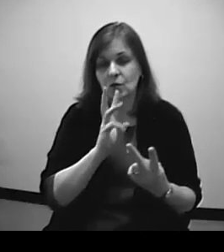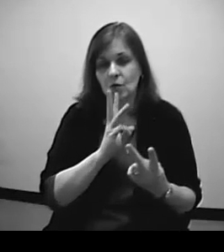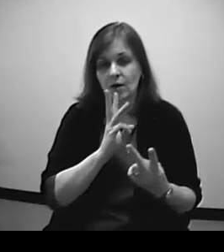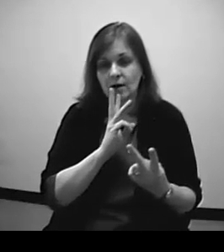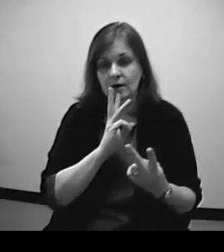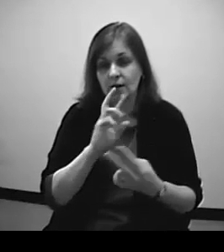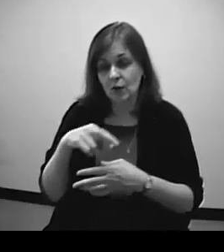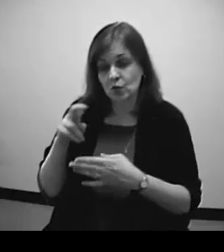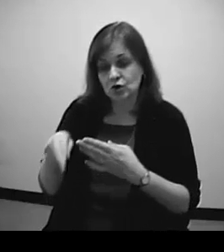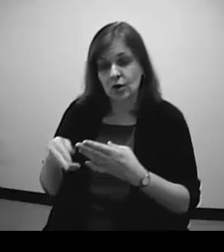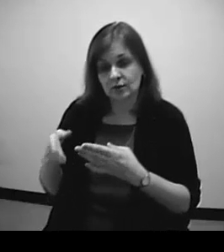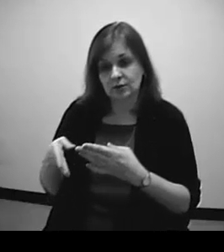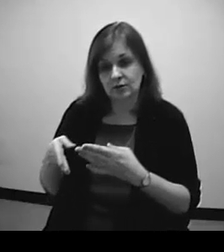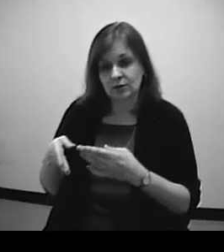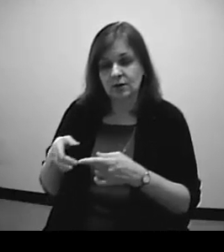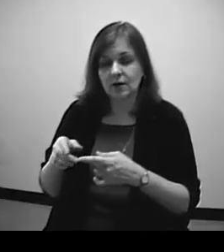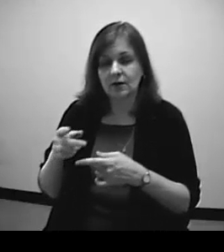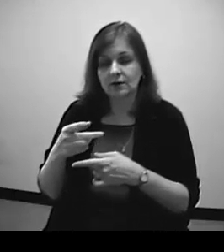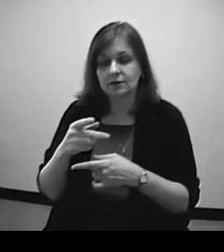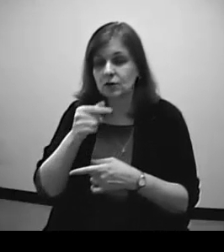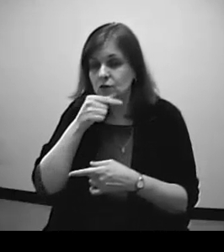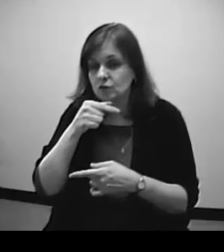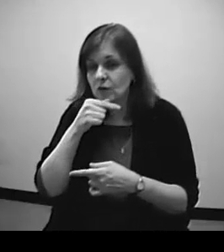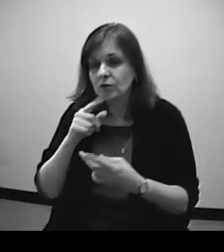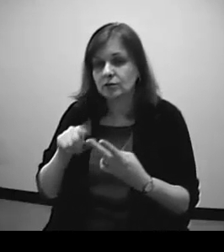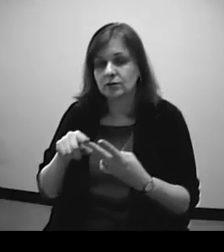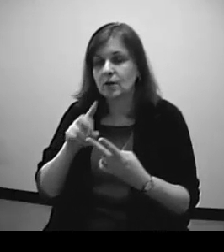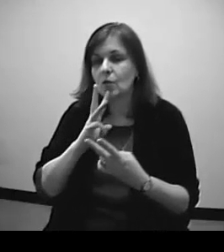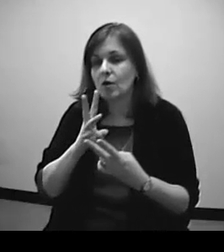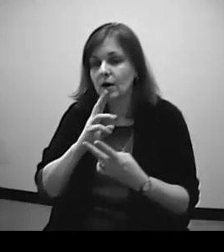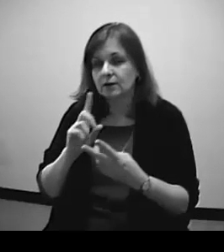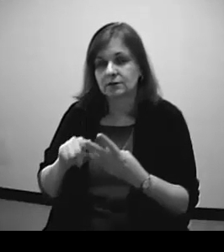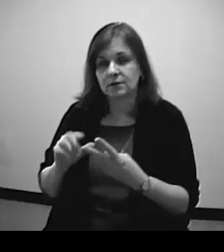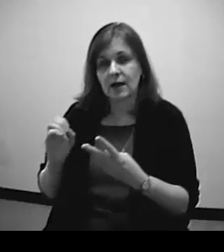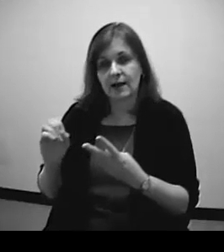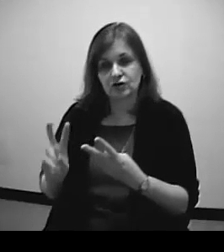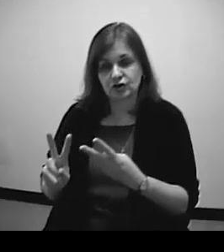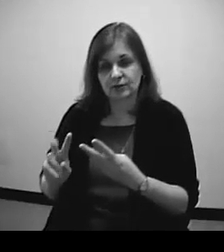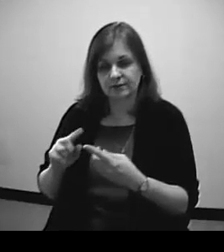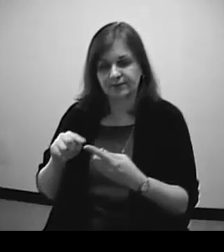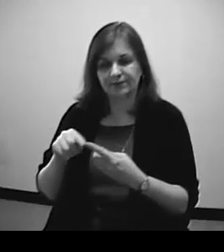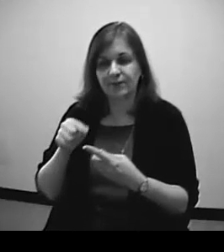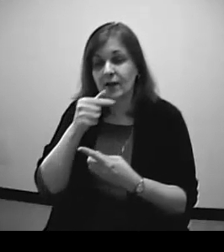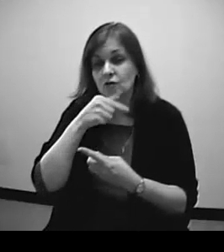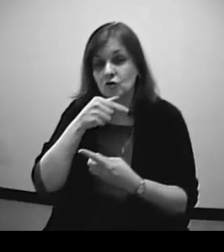the products are glucose water and oxygen